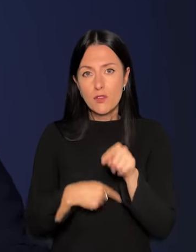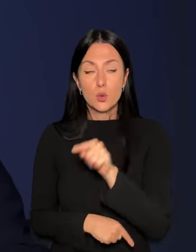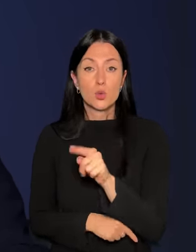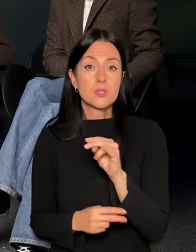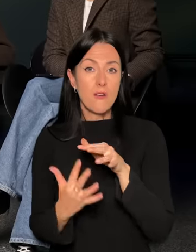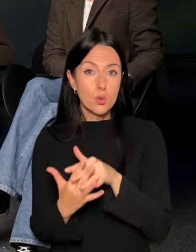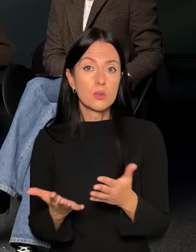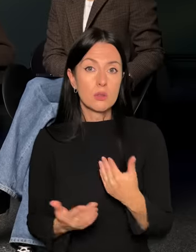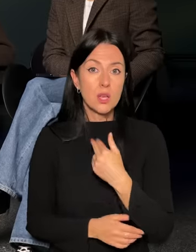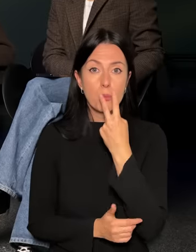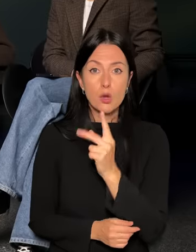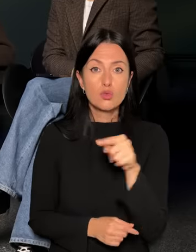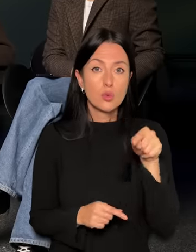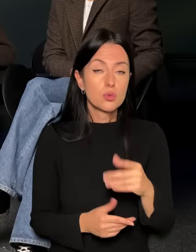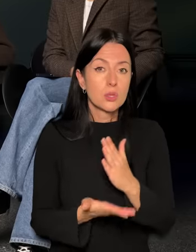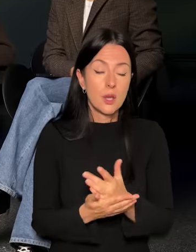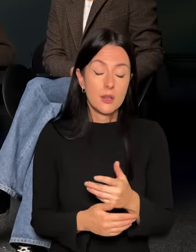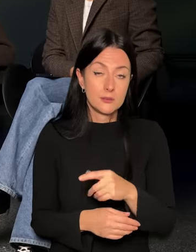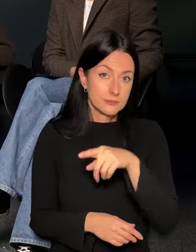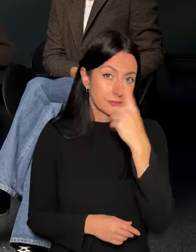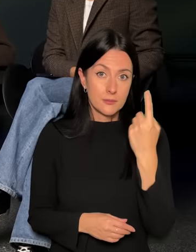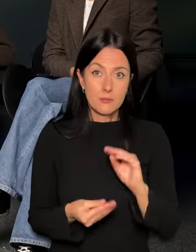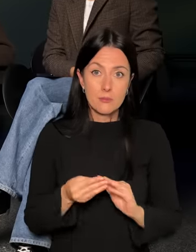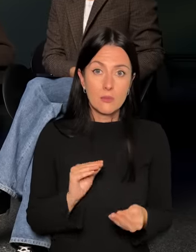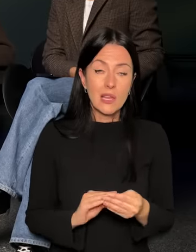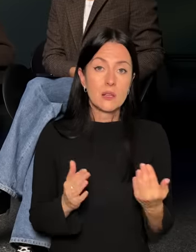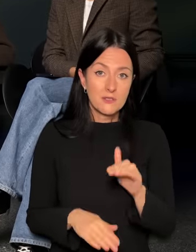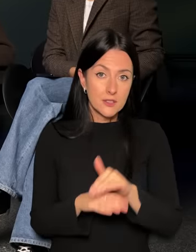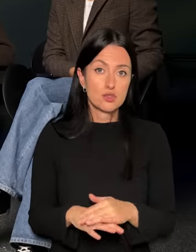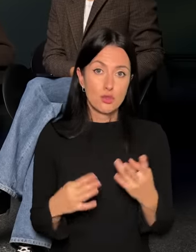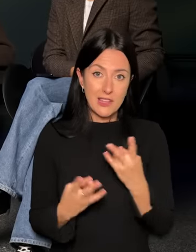but I see that there are a lot of problems here too, which we need to fight.